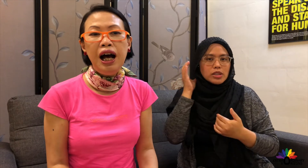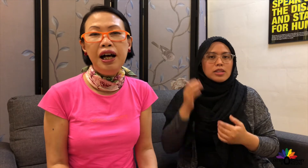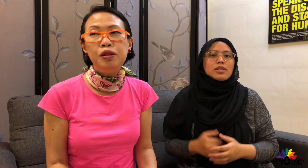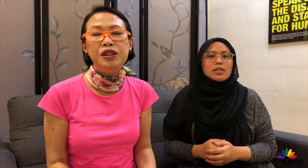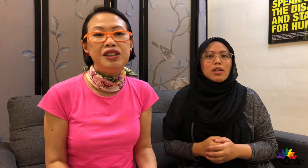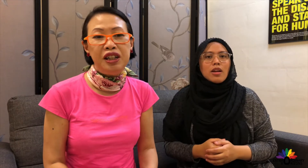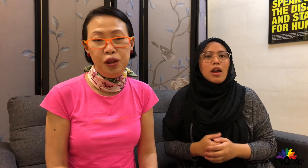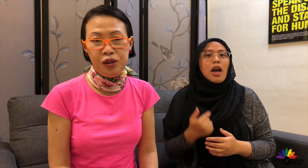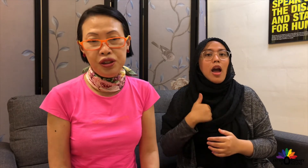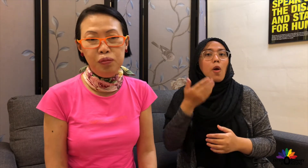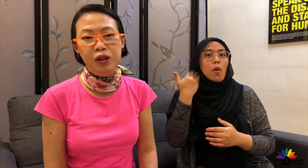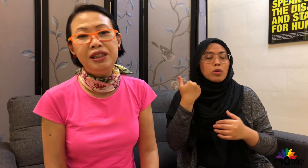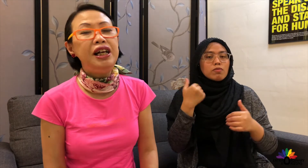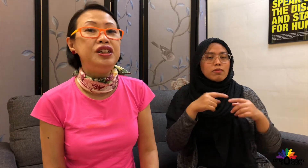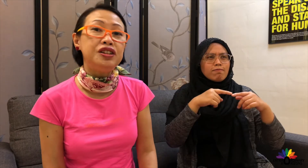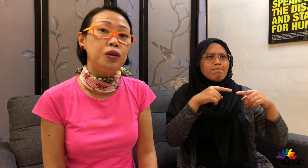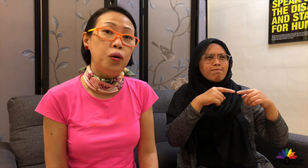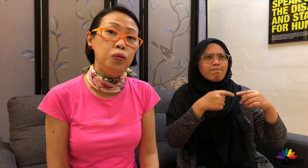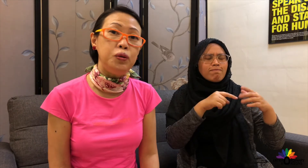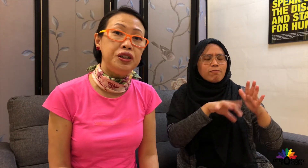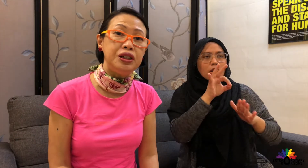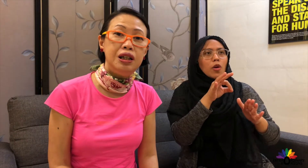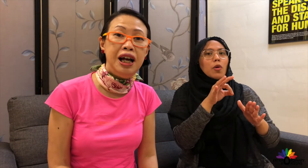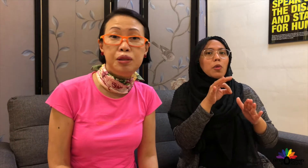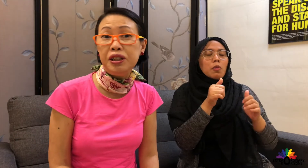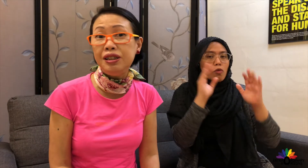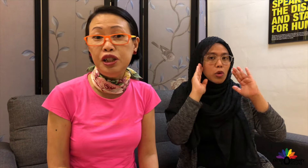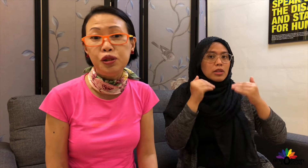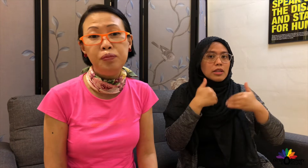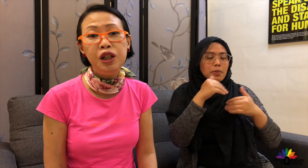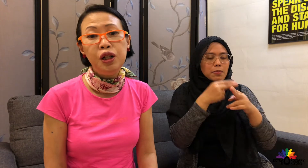I was diagnosed, more than 10 years ago, with Asperger syndrome,